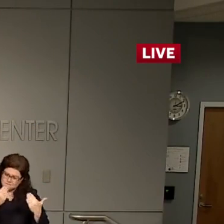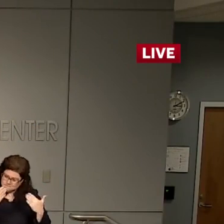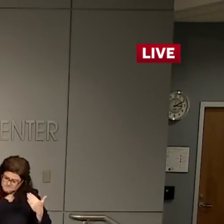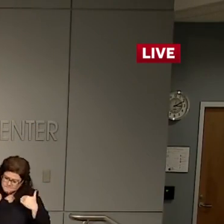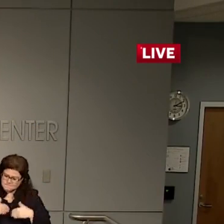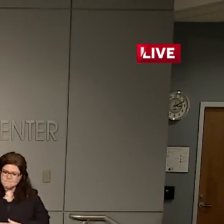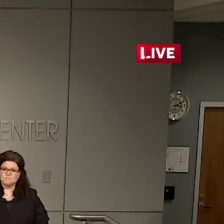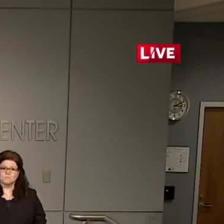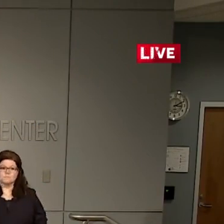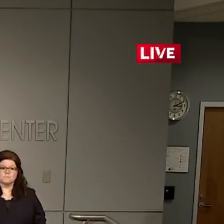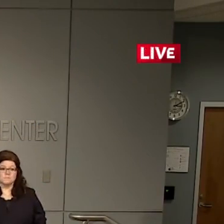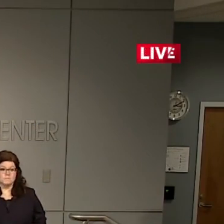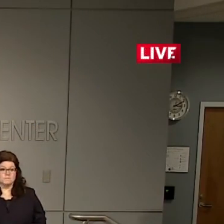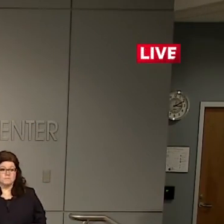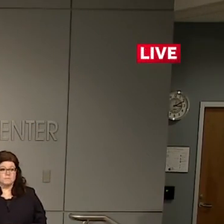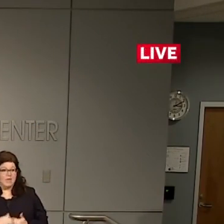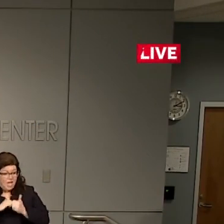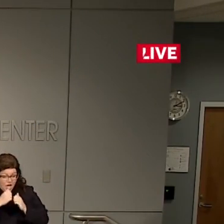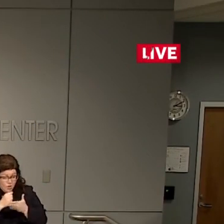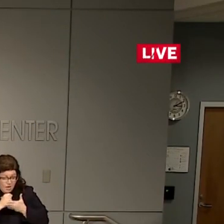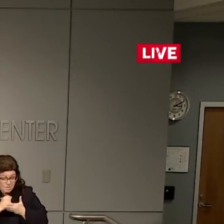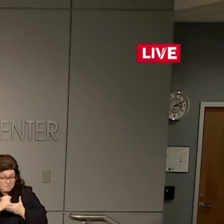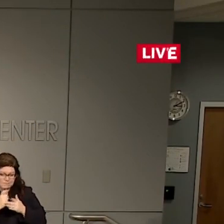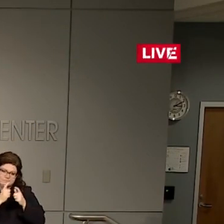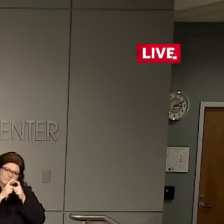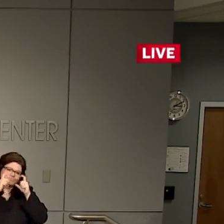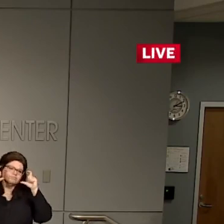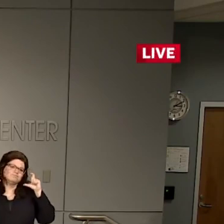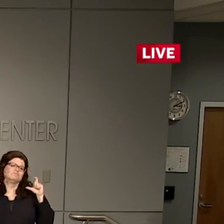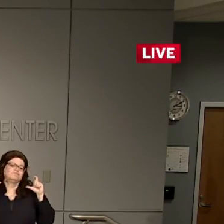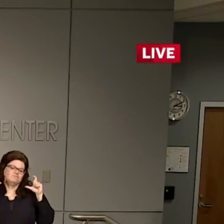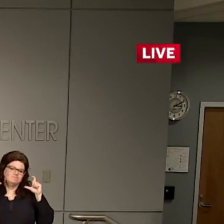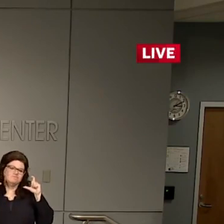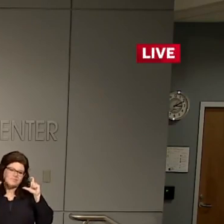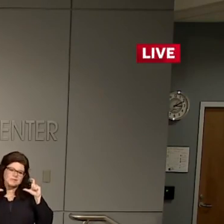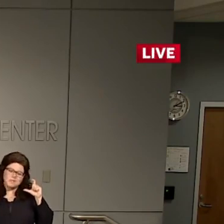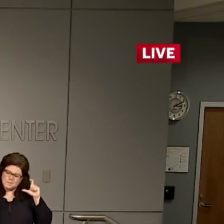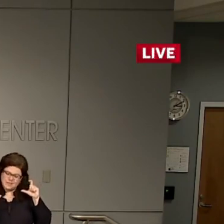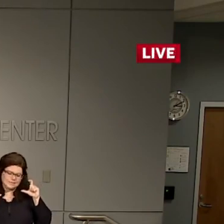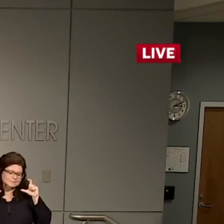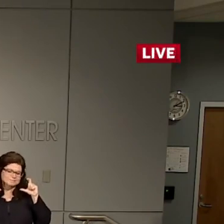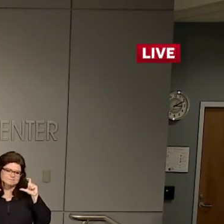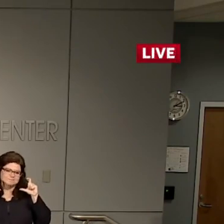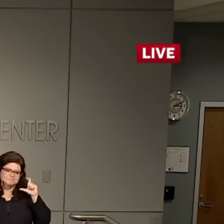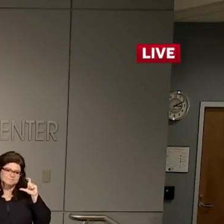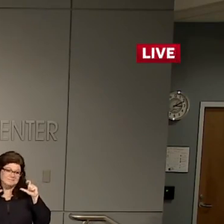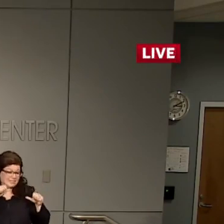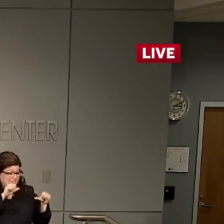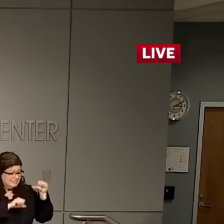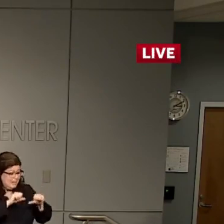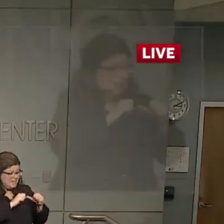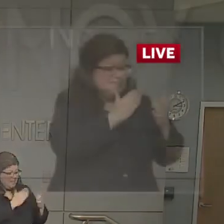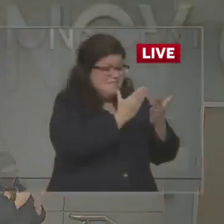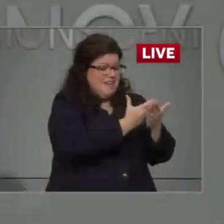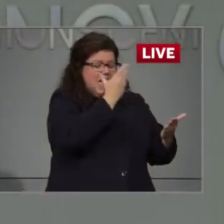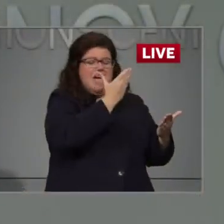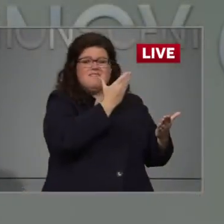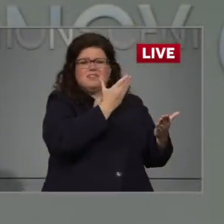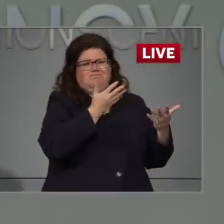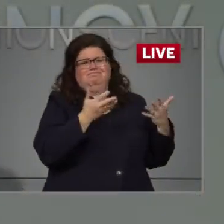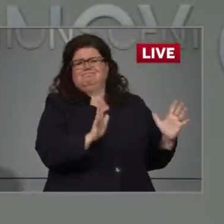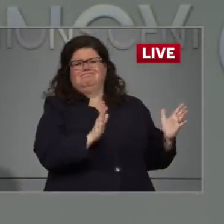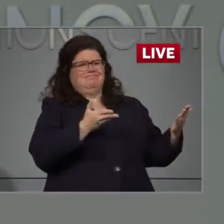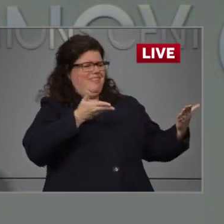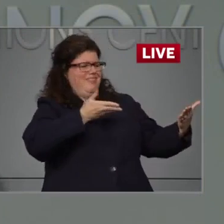WEARING A FACE COVERING IN PUBLIC SETTINGS IS A SIMPLE BUT POWERFUL ACTION TO SLOW THE SPREAD OF THIS VIRUS.